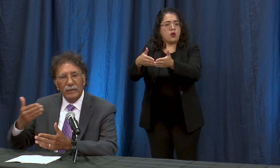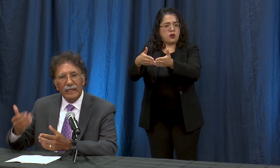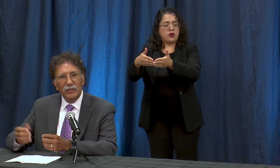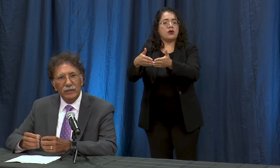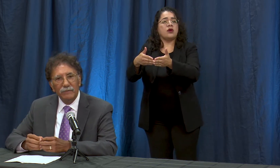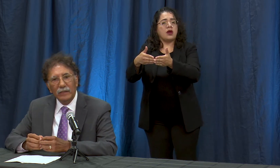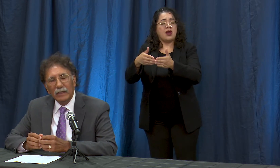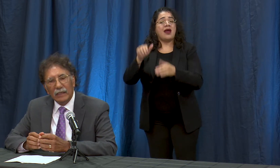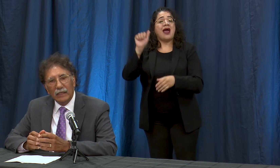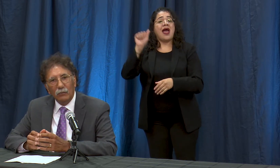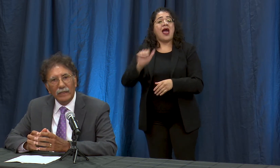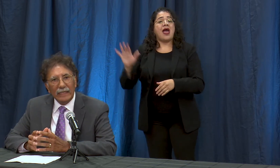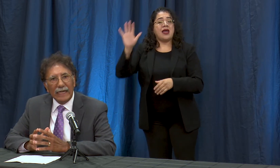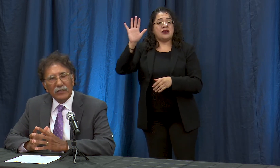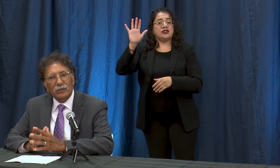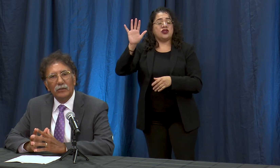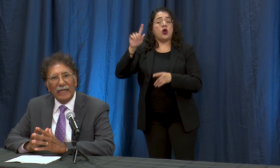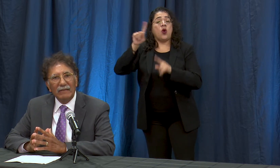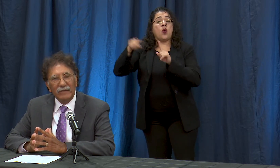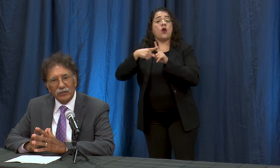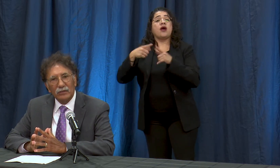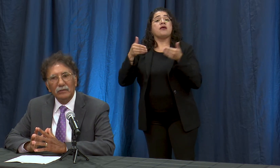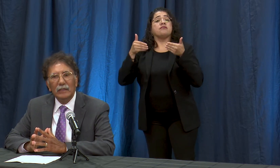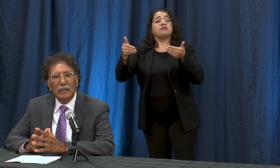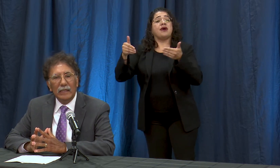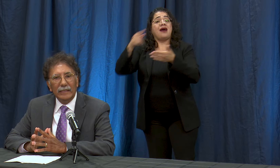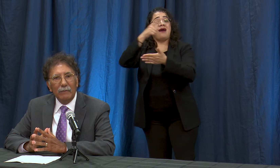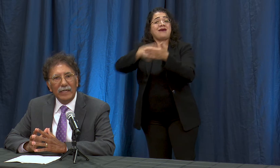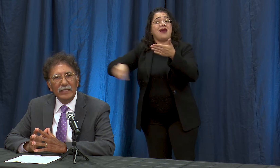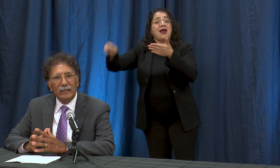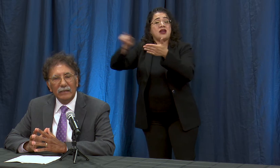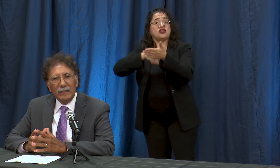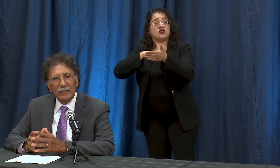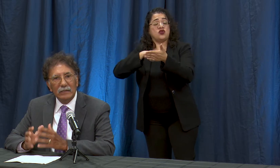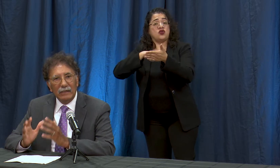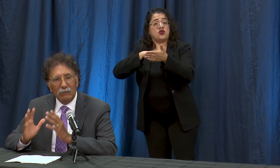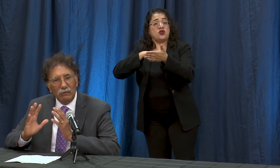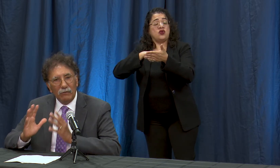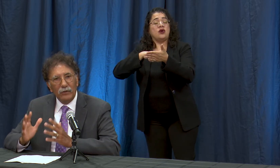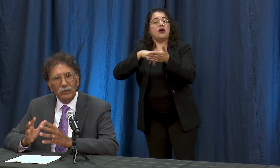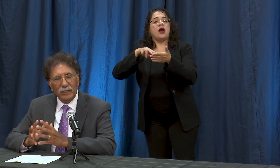Asia when they cancel a vessel that basically means that we refer to as a